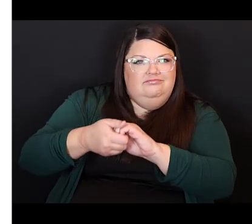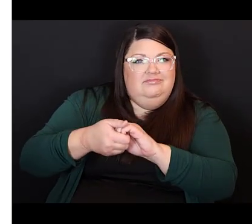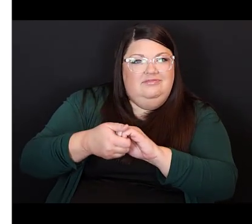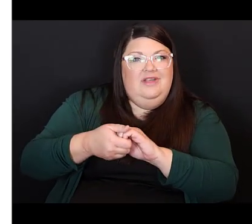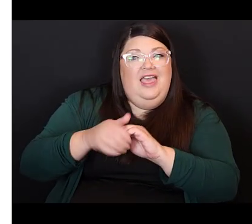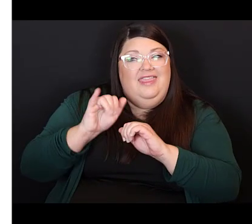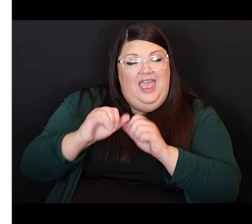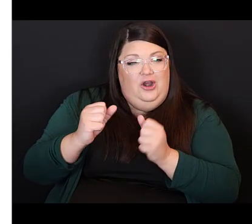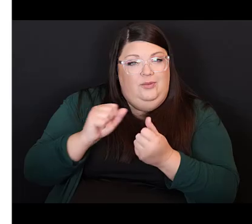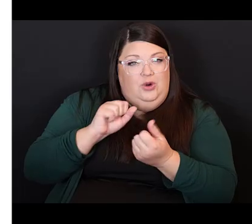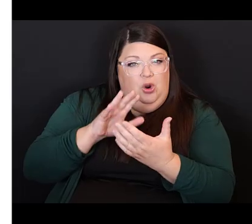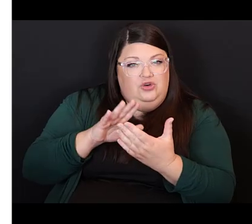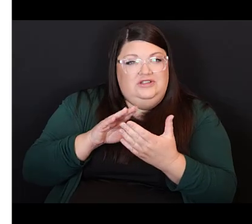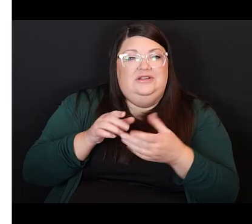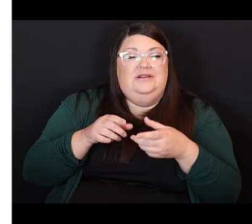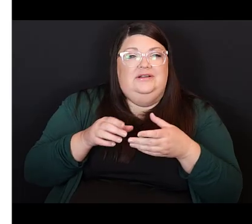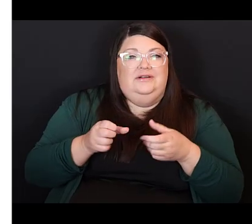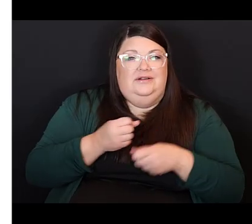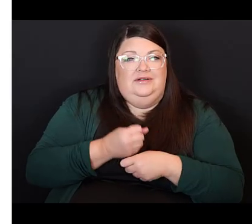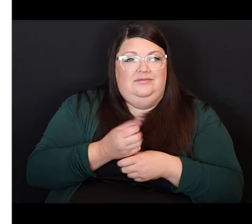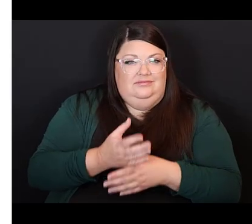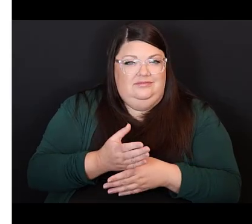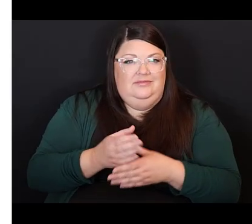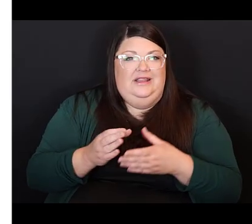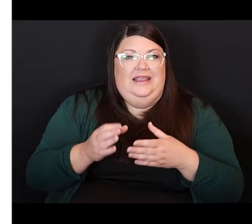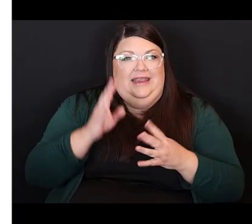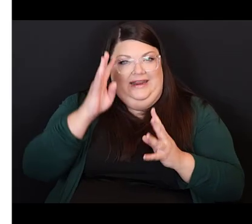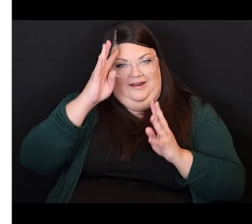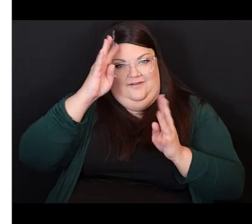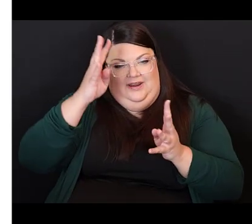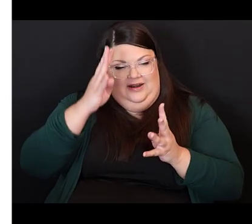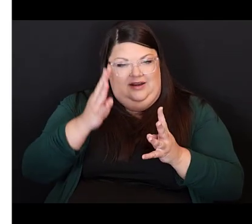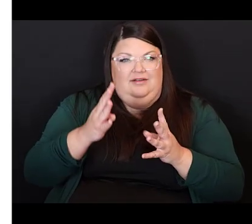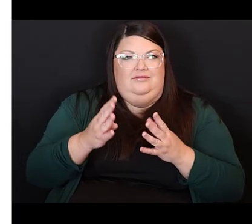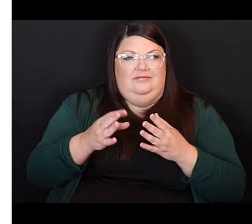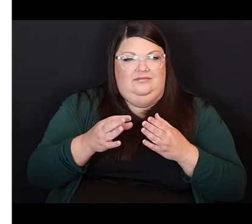leads to innovative solutions and strengthens our partnership.